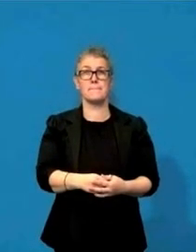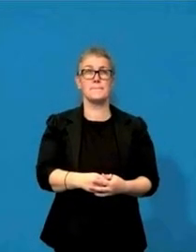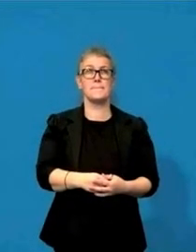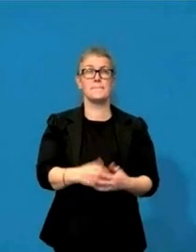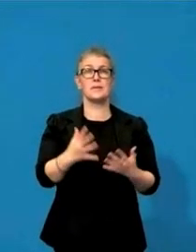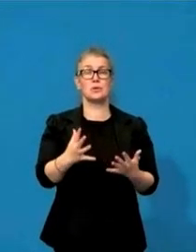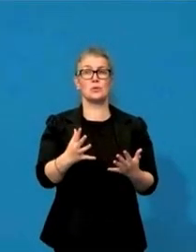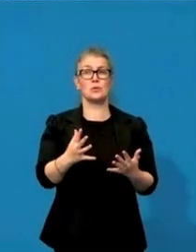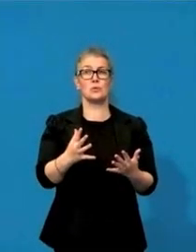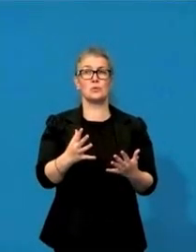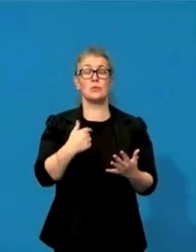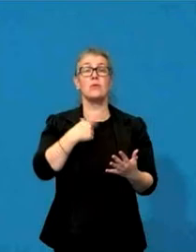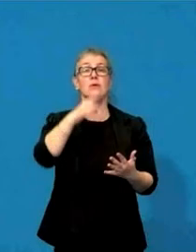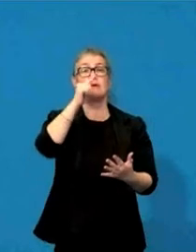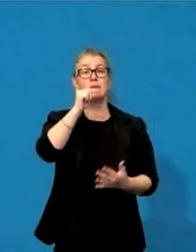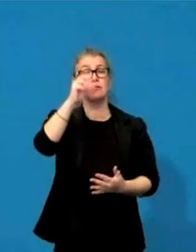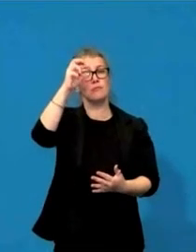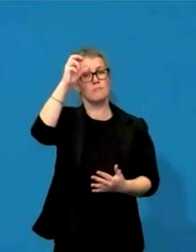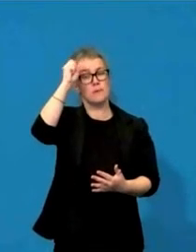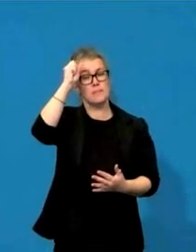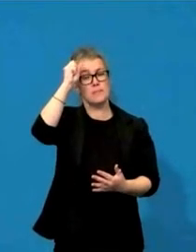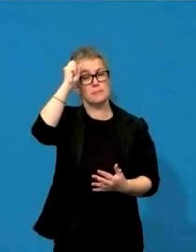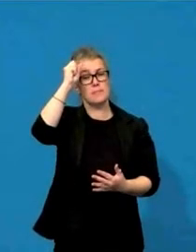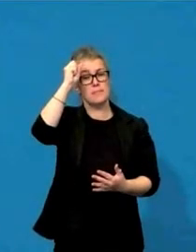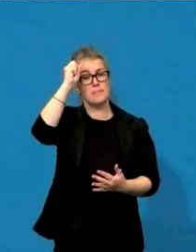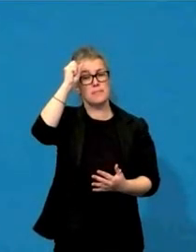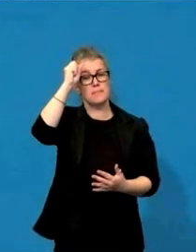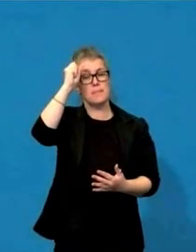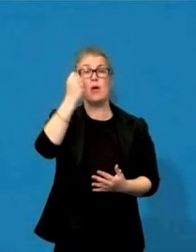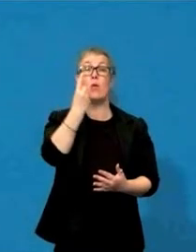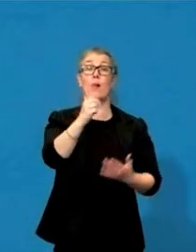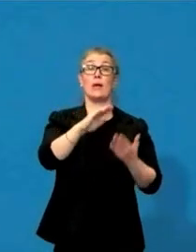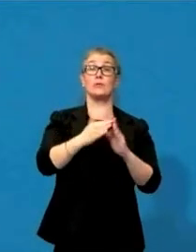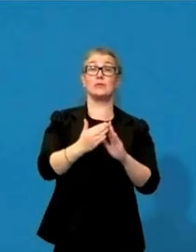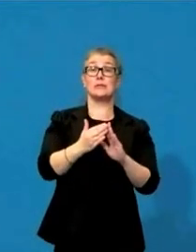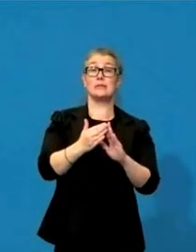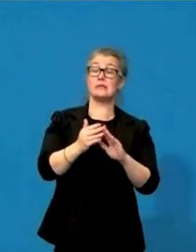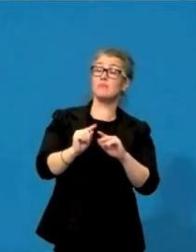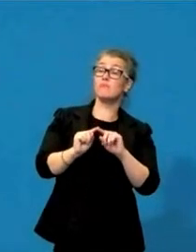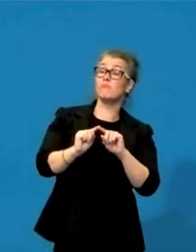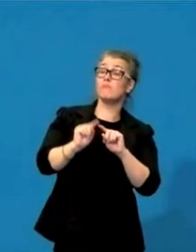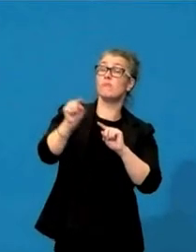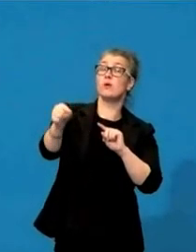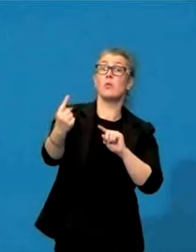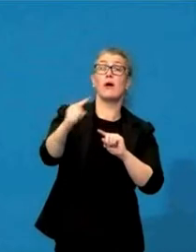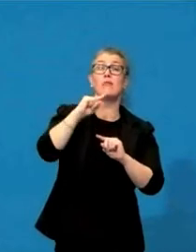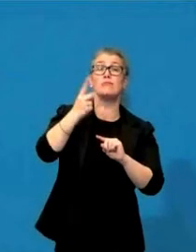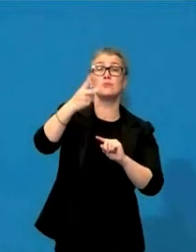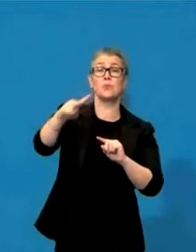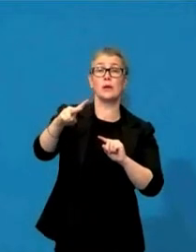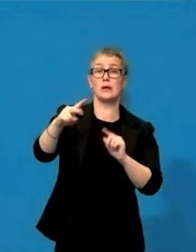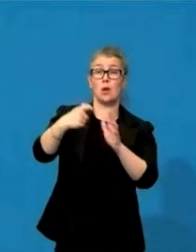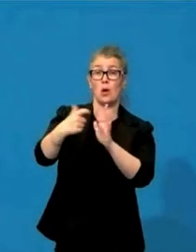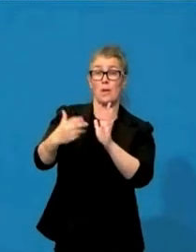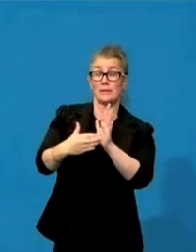recall a community that's about 120km out of town, with the NDIS client on it.